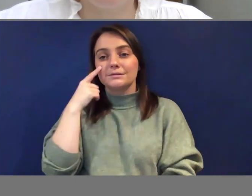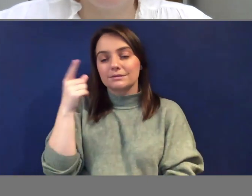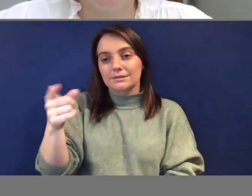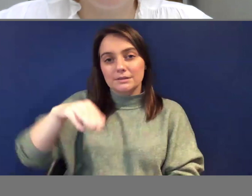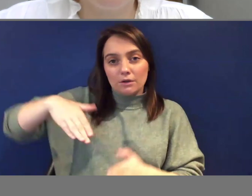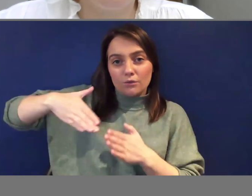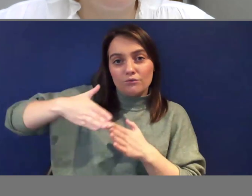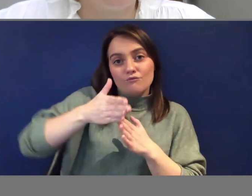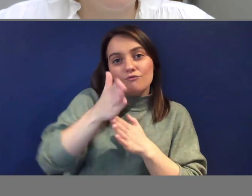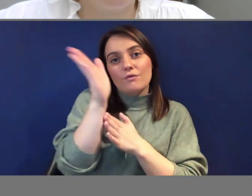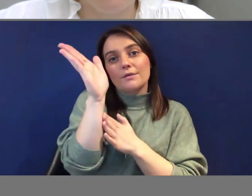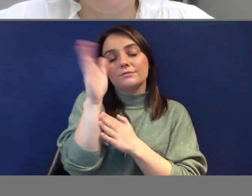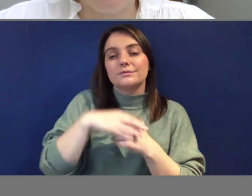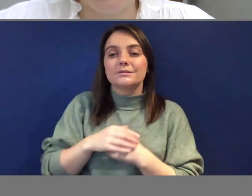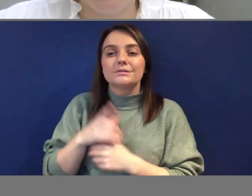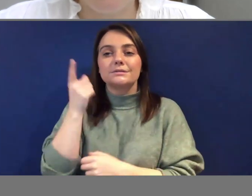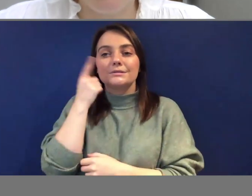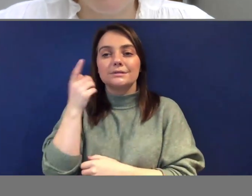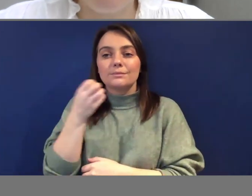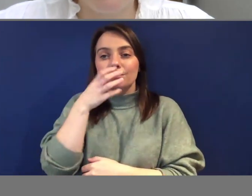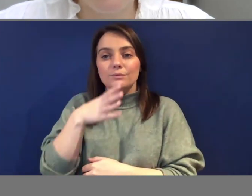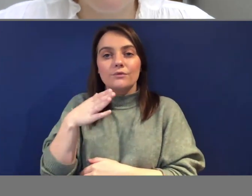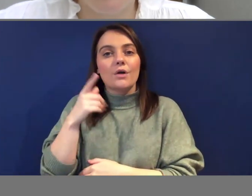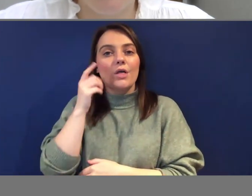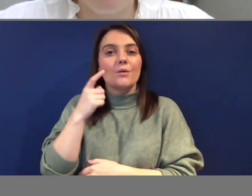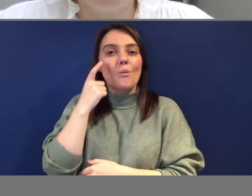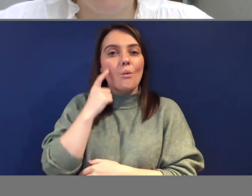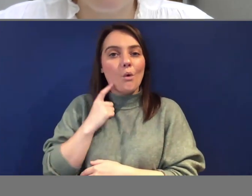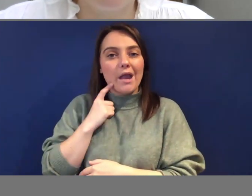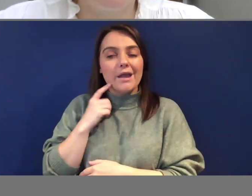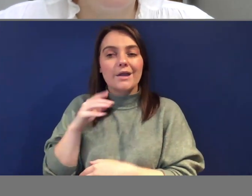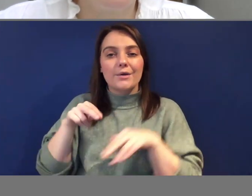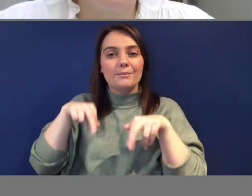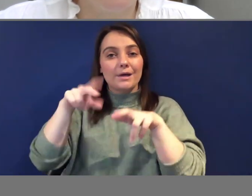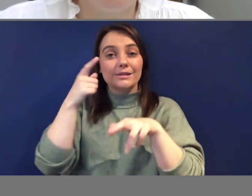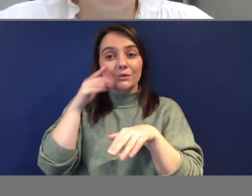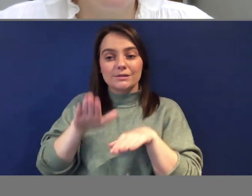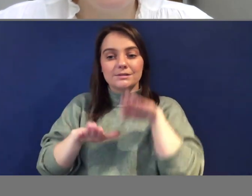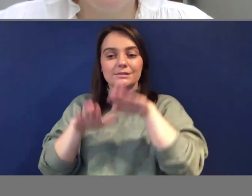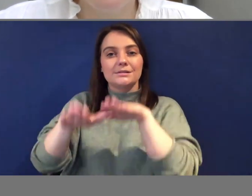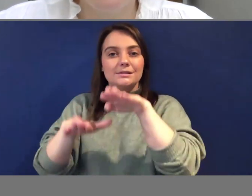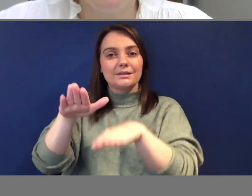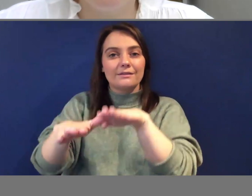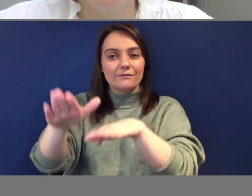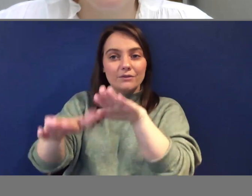and there's a beautiful wear path which shows where people's preferred foot placement is which